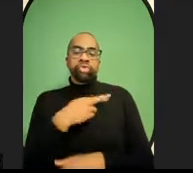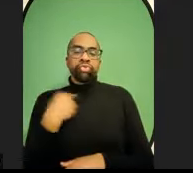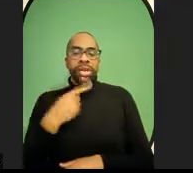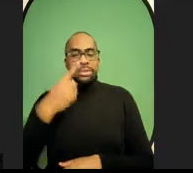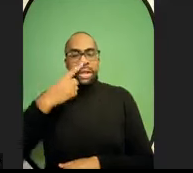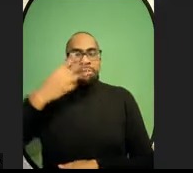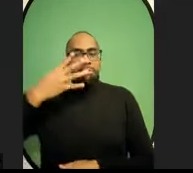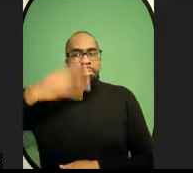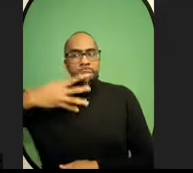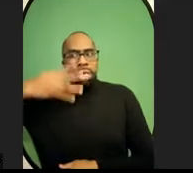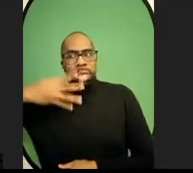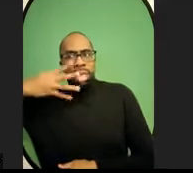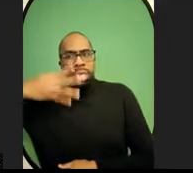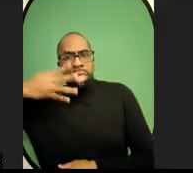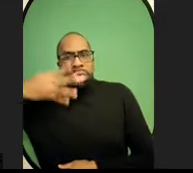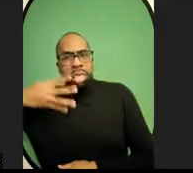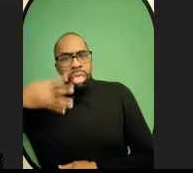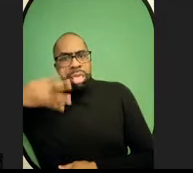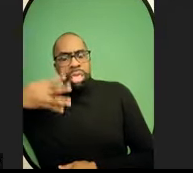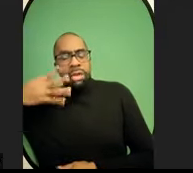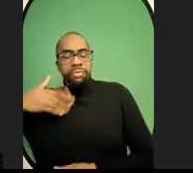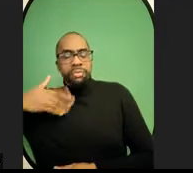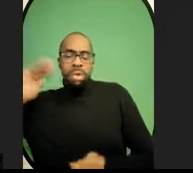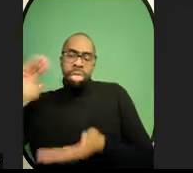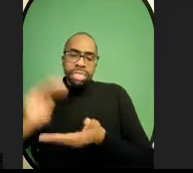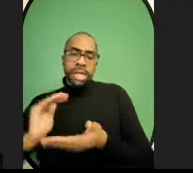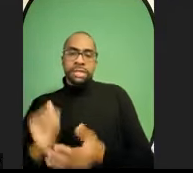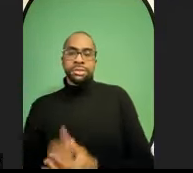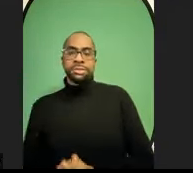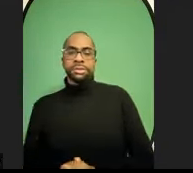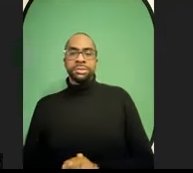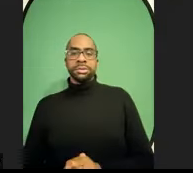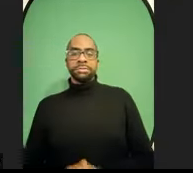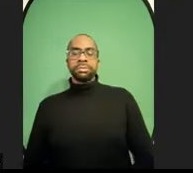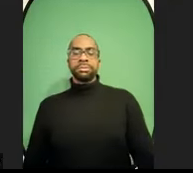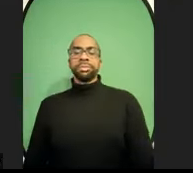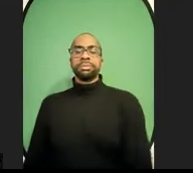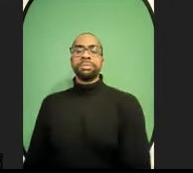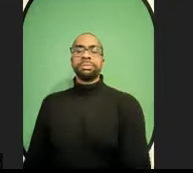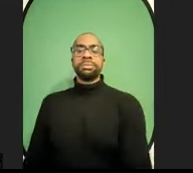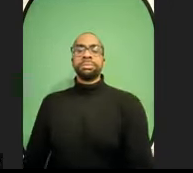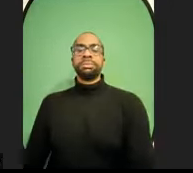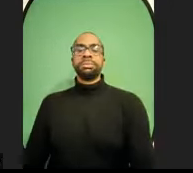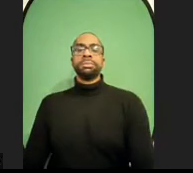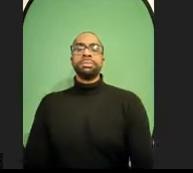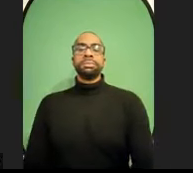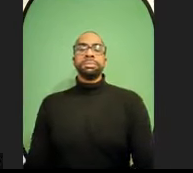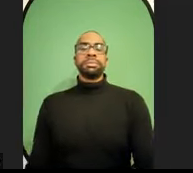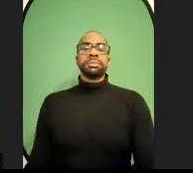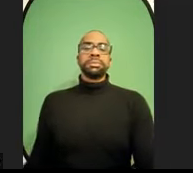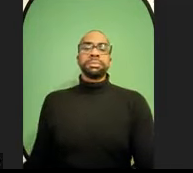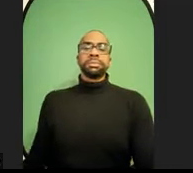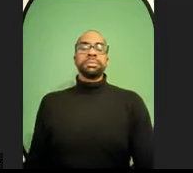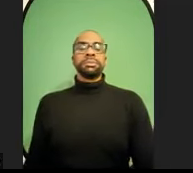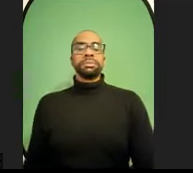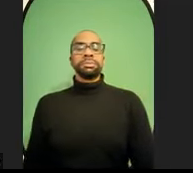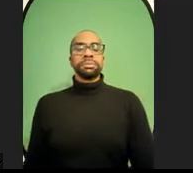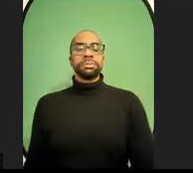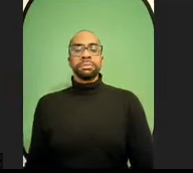because there's a. much less of a risk of nosebleeds much less of a risk of nosebleeds and all and it's a lot more comfortable and all those things but I'm sure Dr. Murray has been talked about the different types of tests.